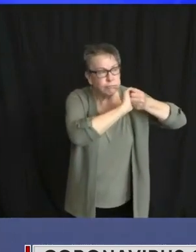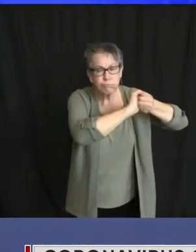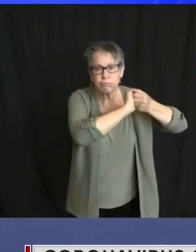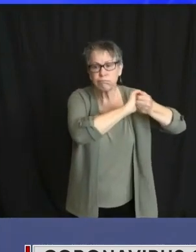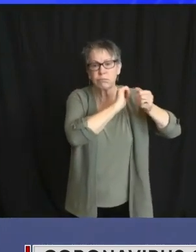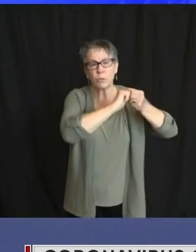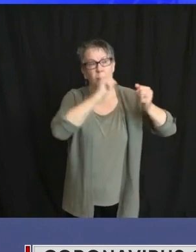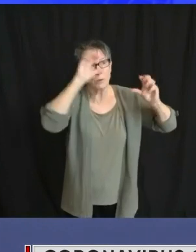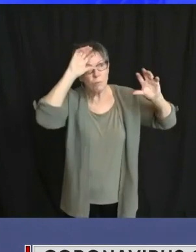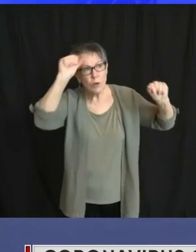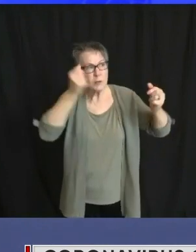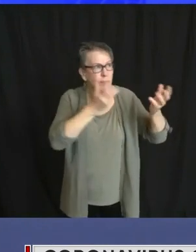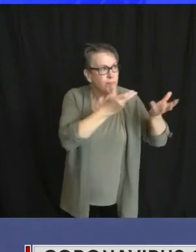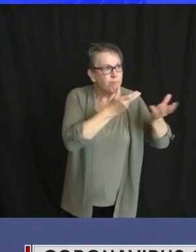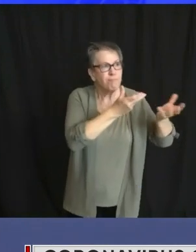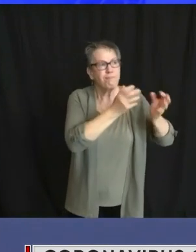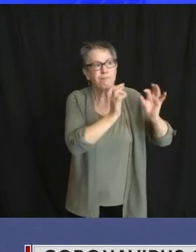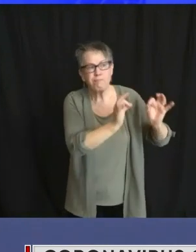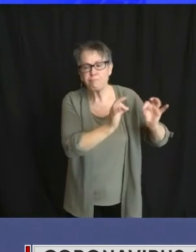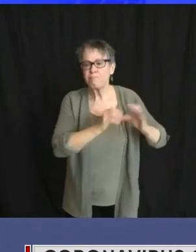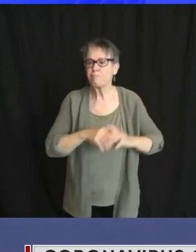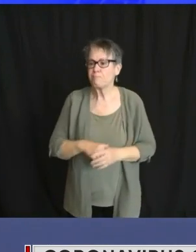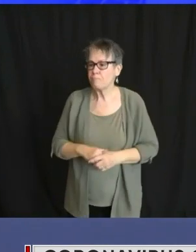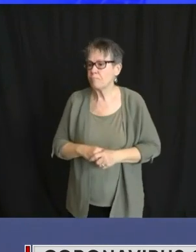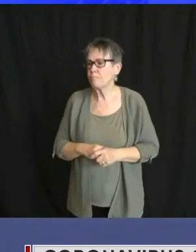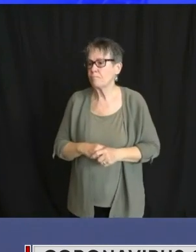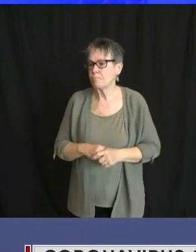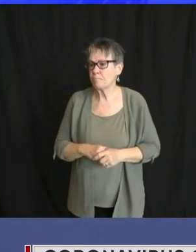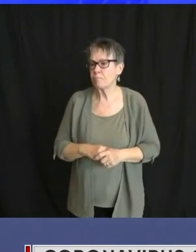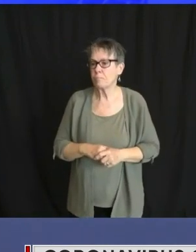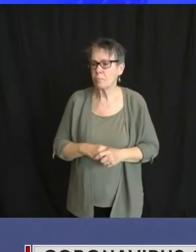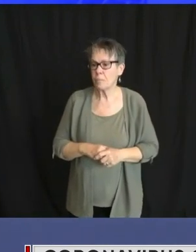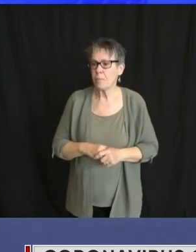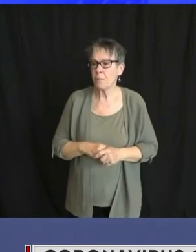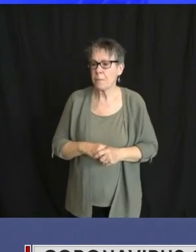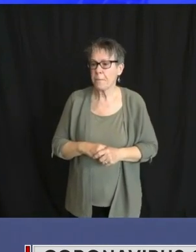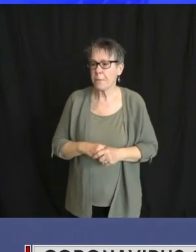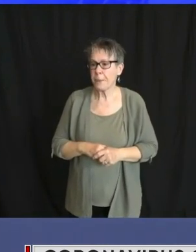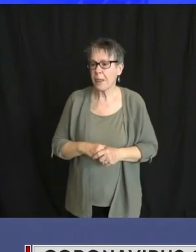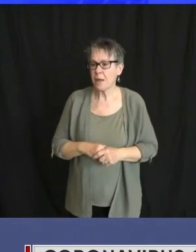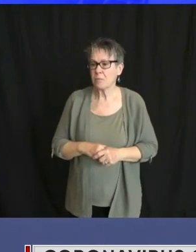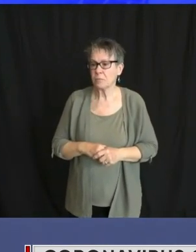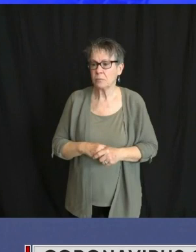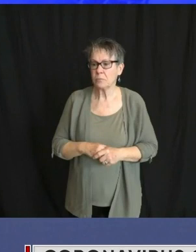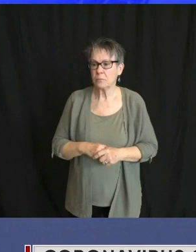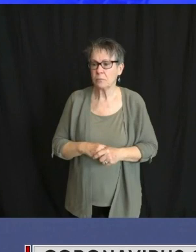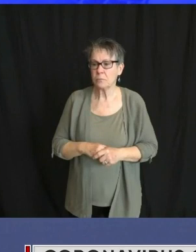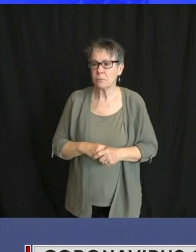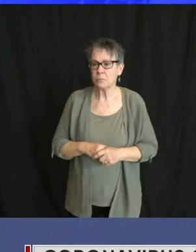ADMINISTRATION FOR BLESSING IT. THAT IS CORRECT.